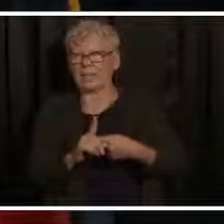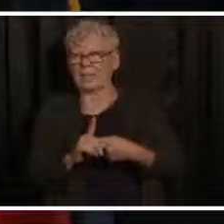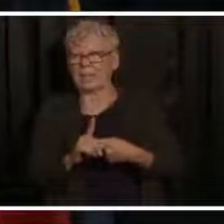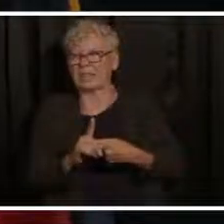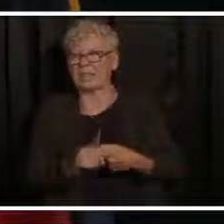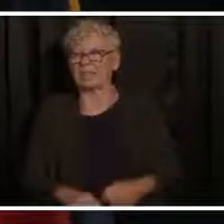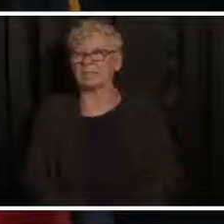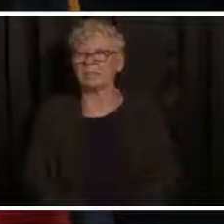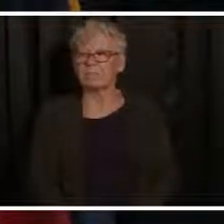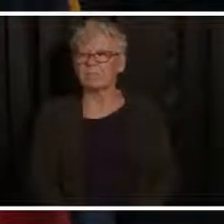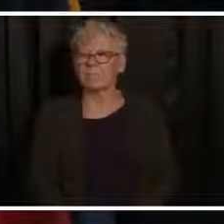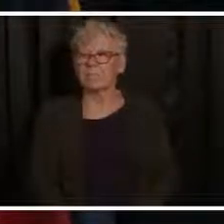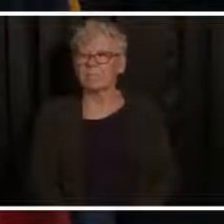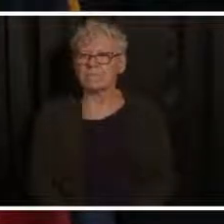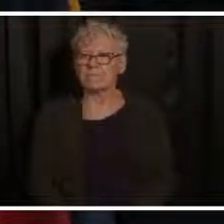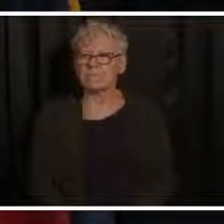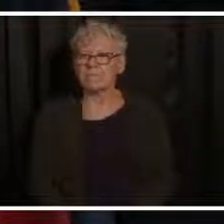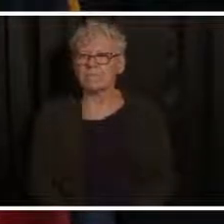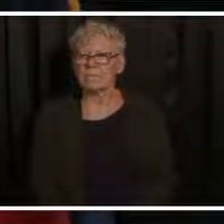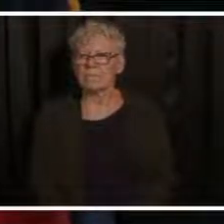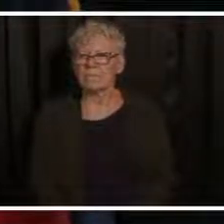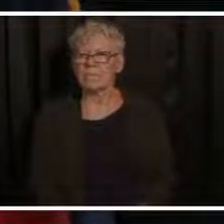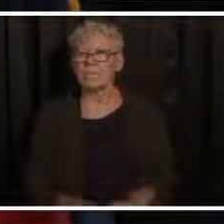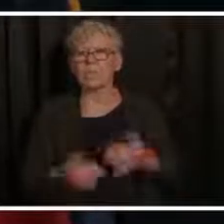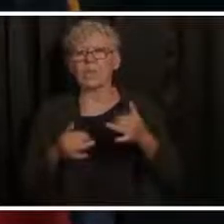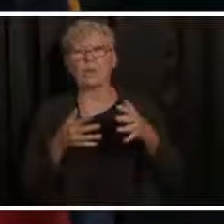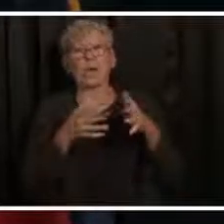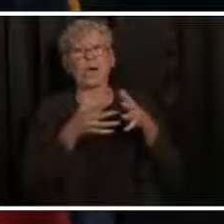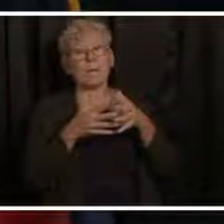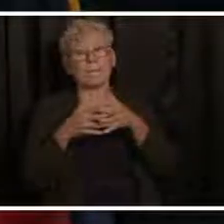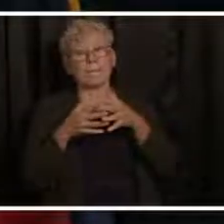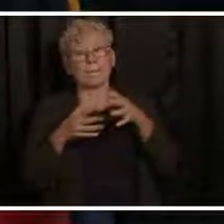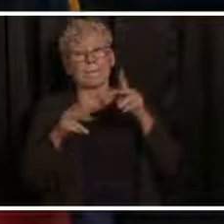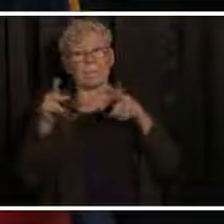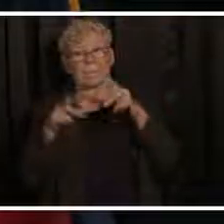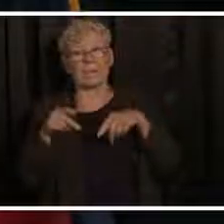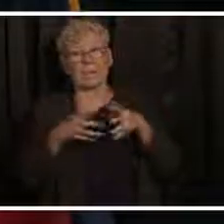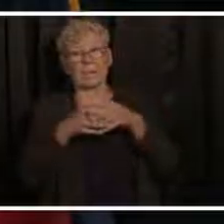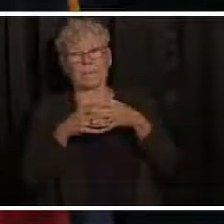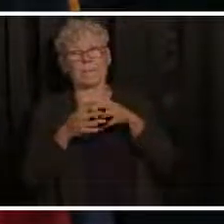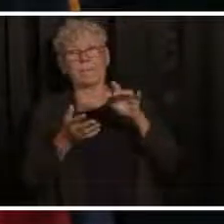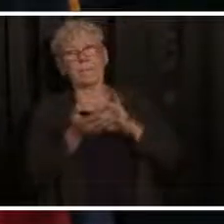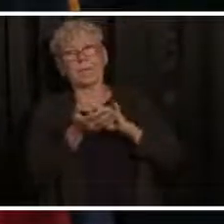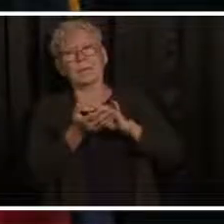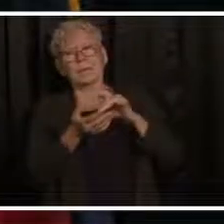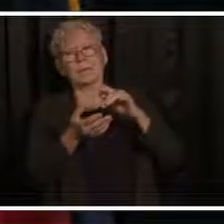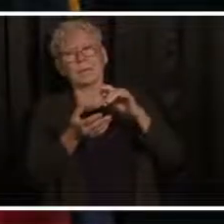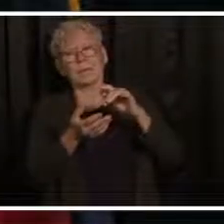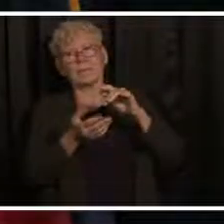American Academy of Pediatrics recommends that kids going back to school wear masks. I'm wondering where you follow that